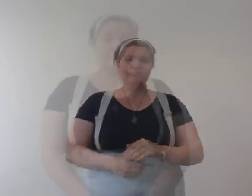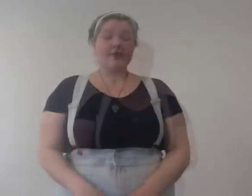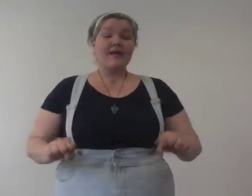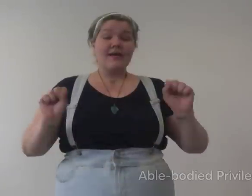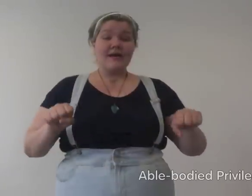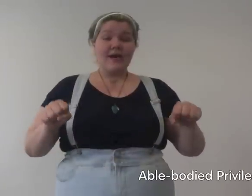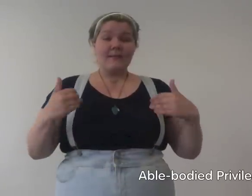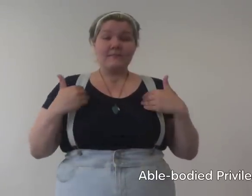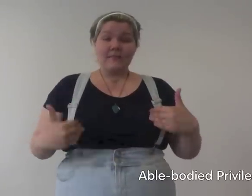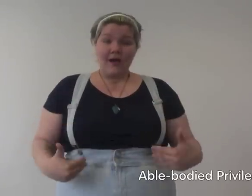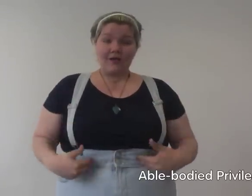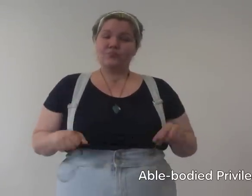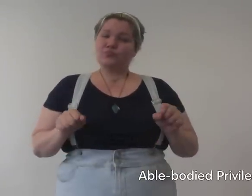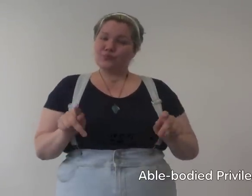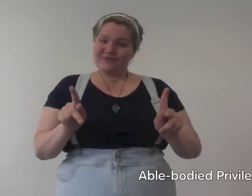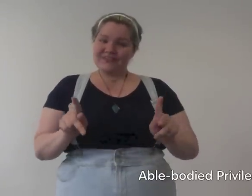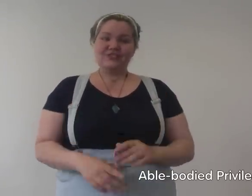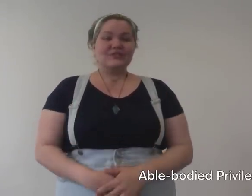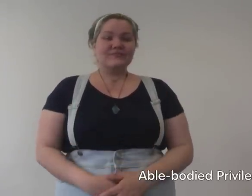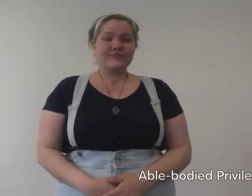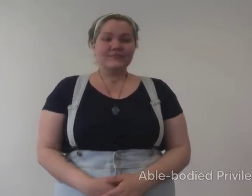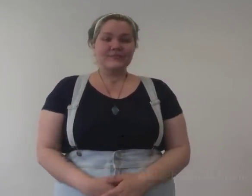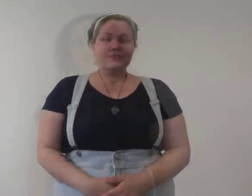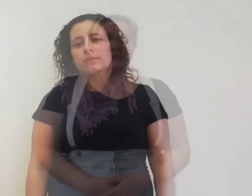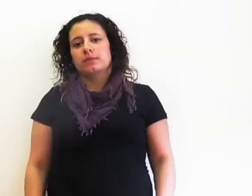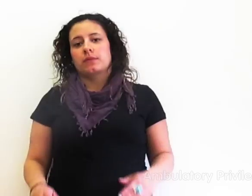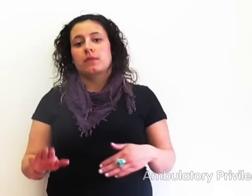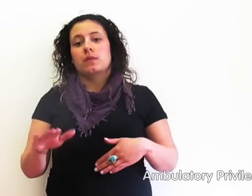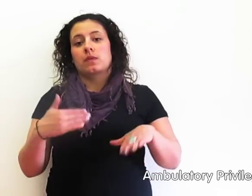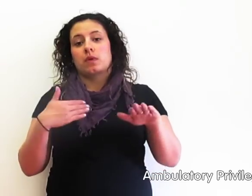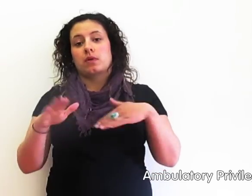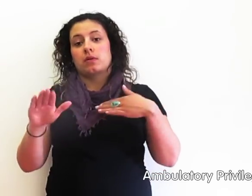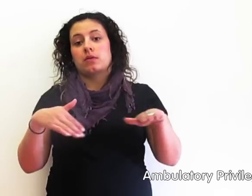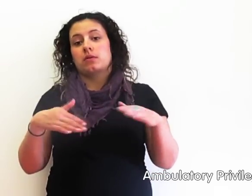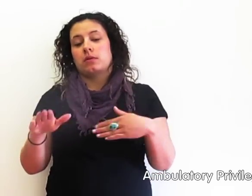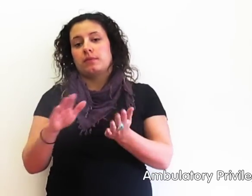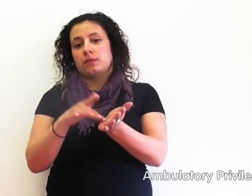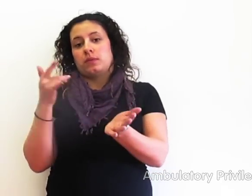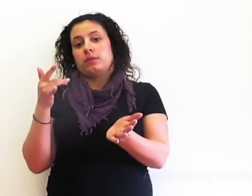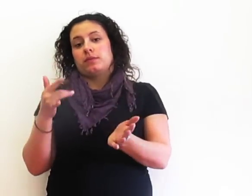ABLED PRIVILEGE AMBULATORY PRIVILEGE